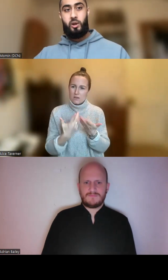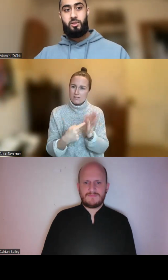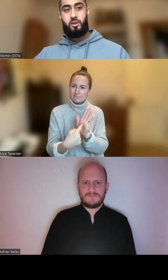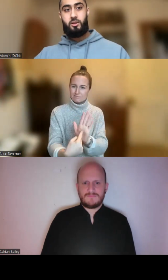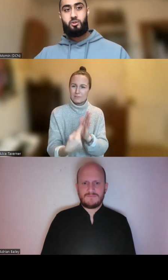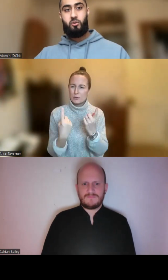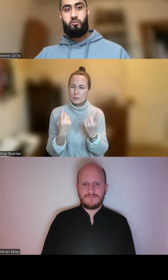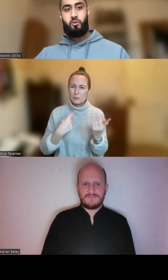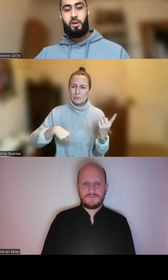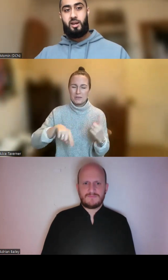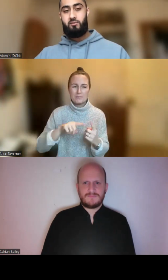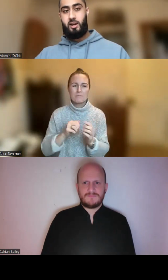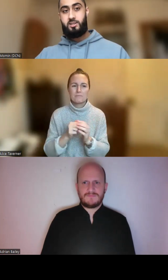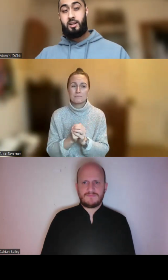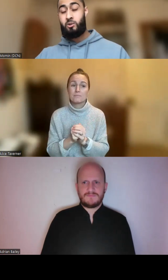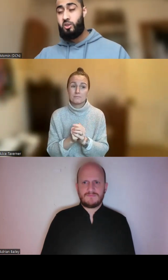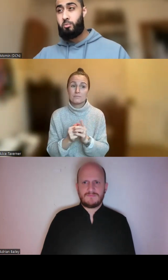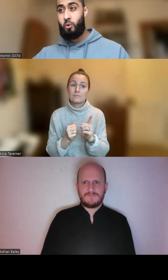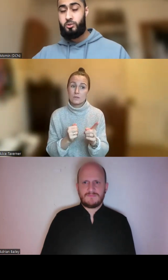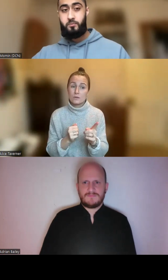With paid advertising, let's look at the pros.